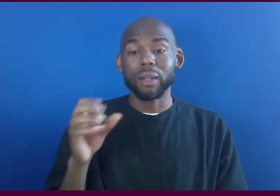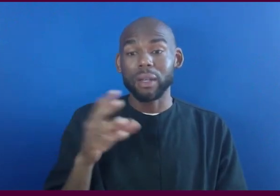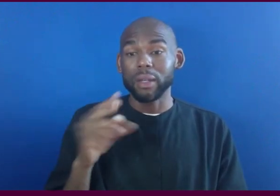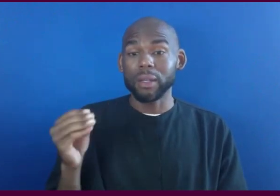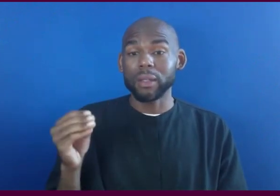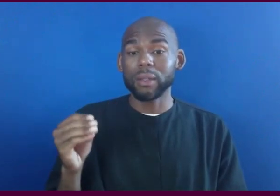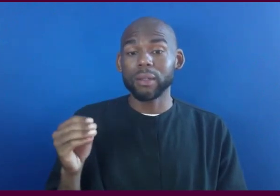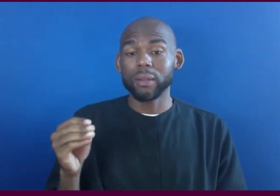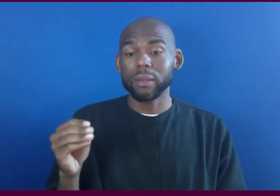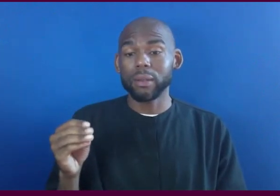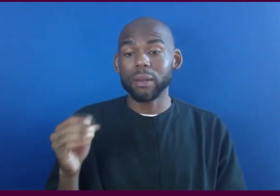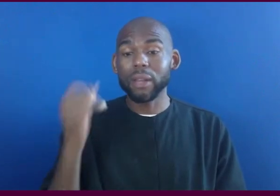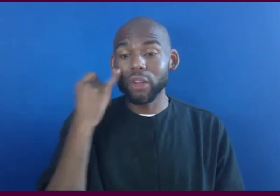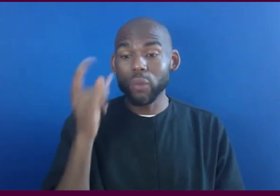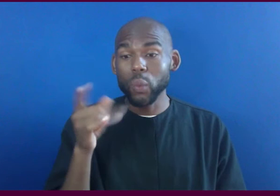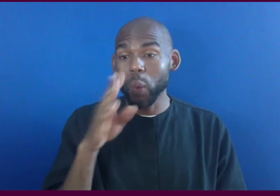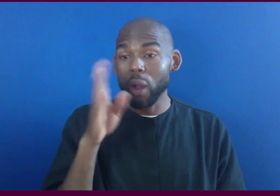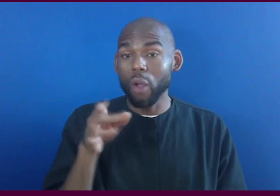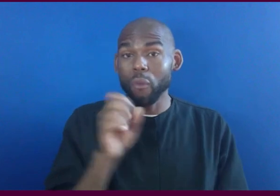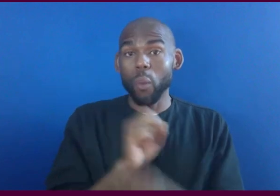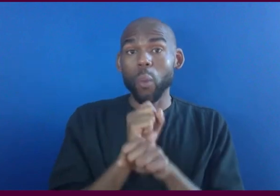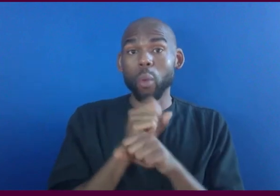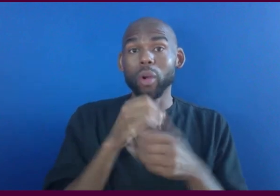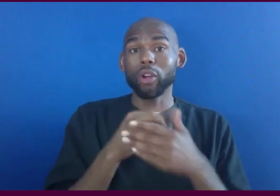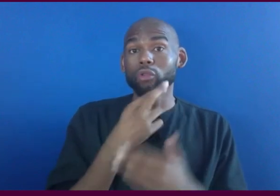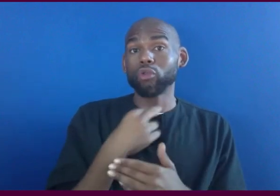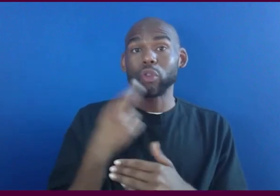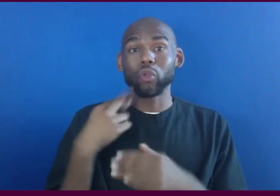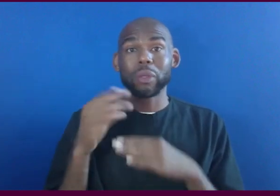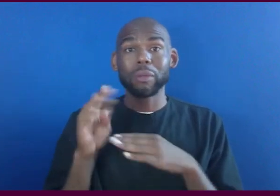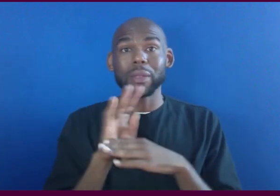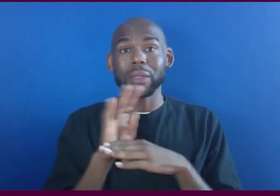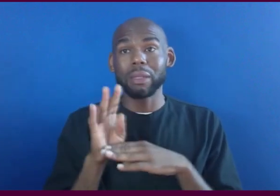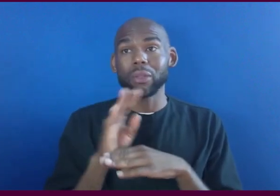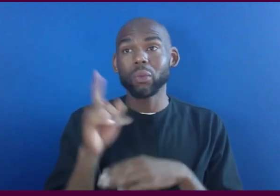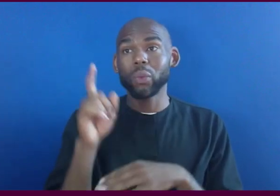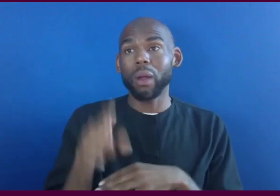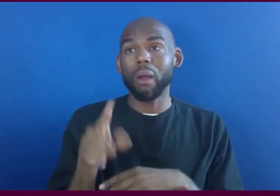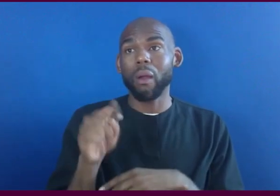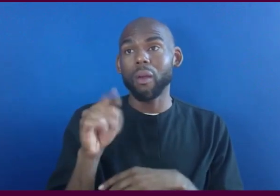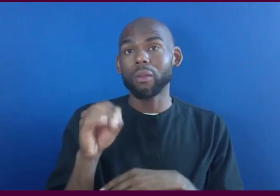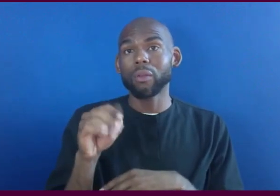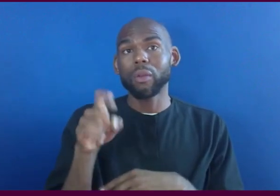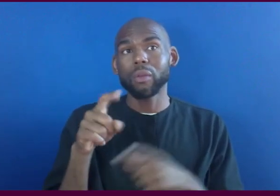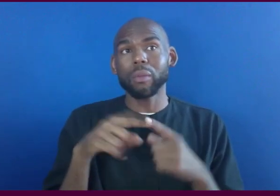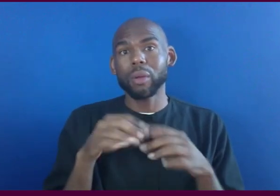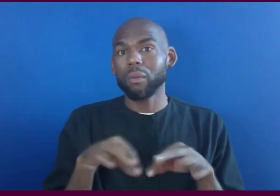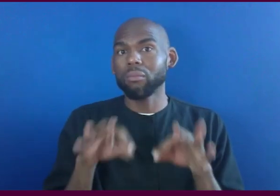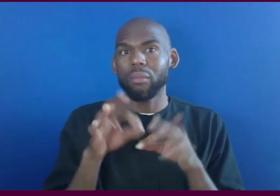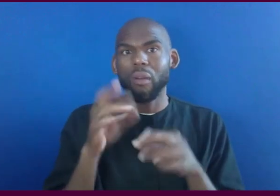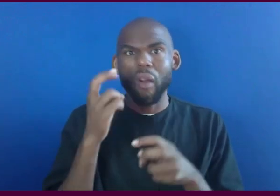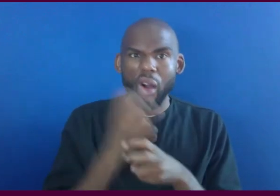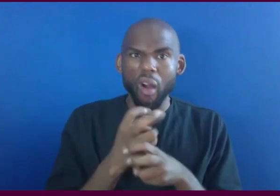And if you've ever worked in the restaurant business there, you have to be extremely hard